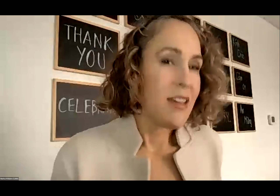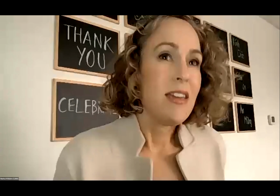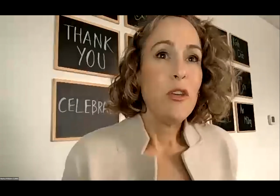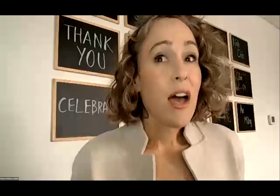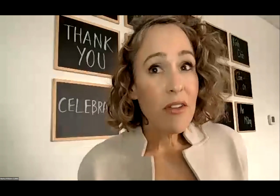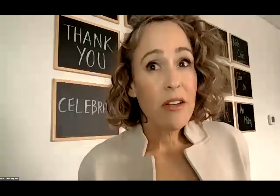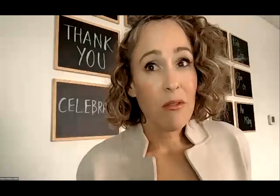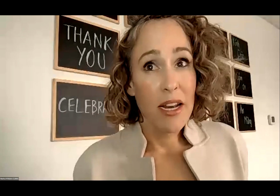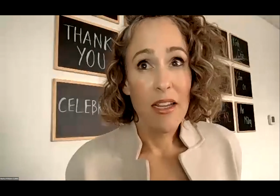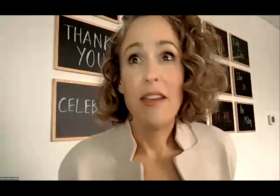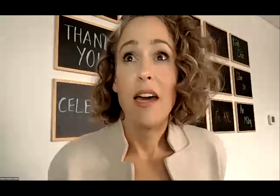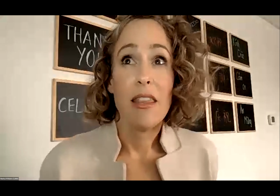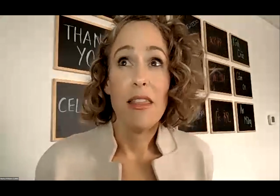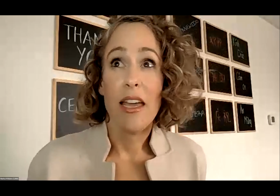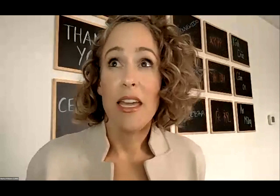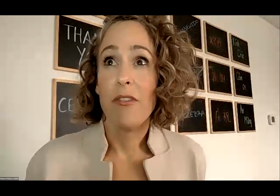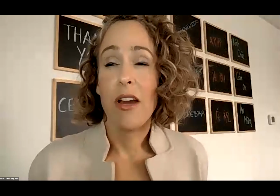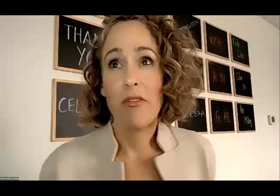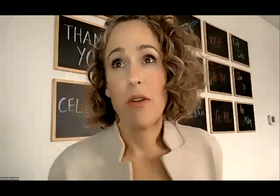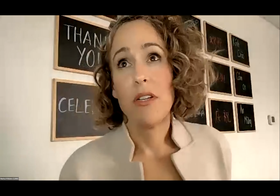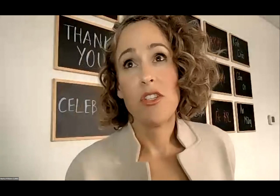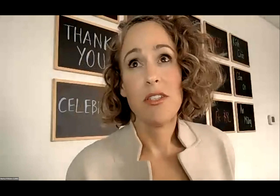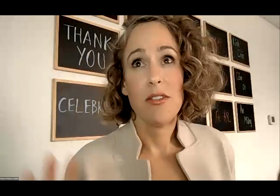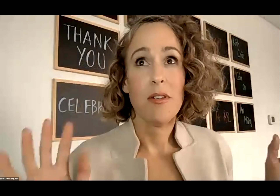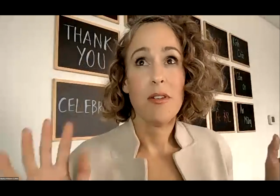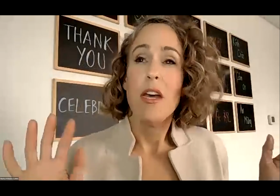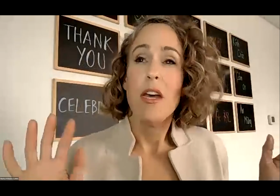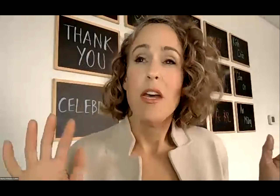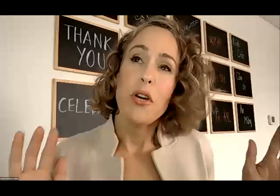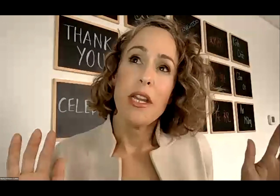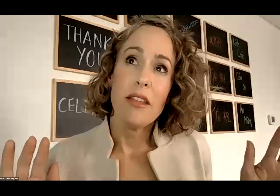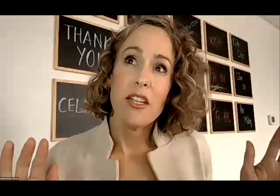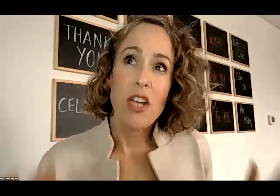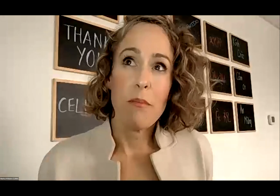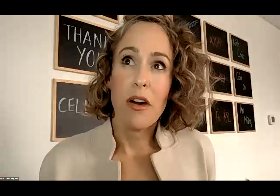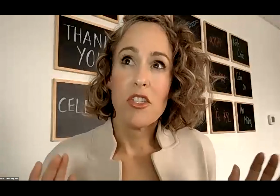If you haven't already I'd like for everyone just to put in the chat box